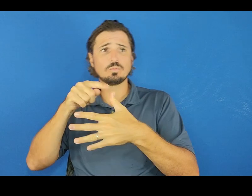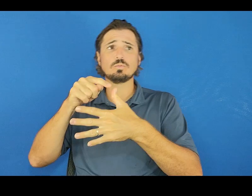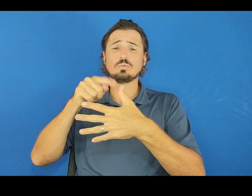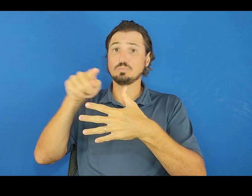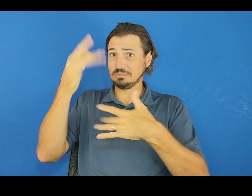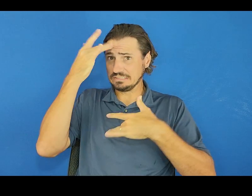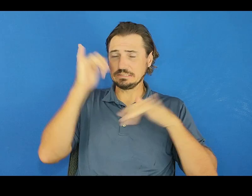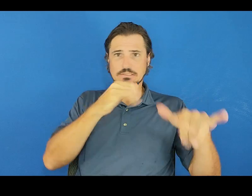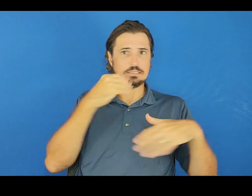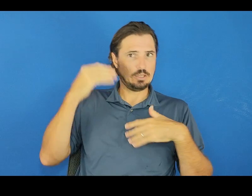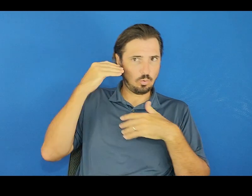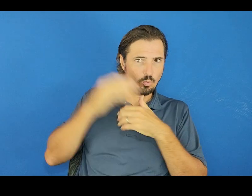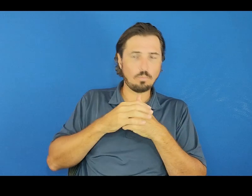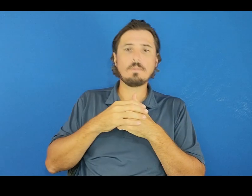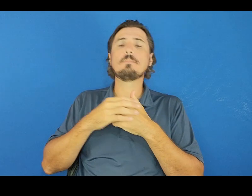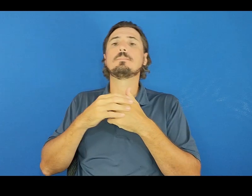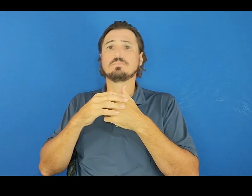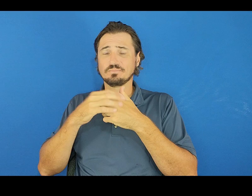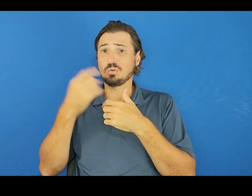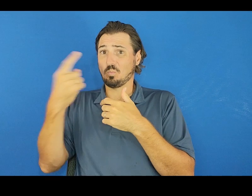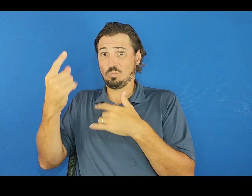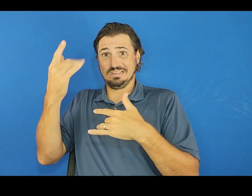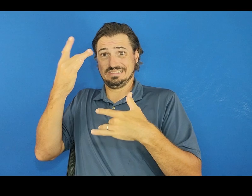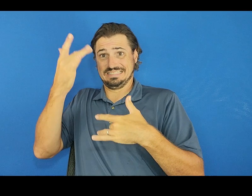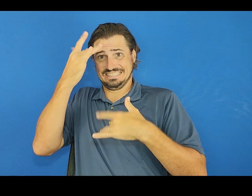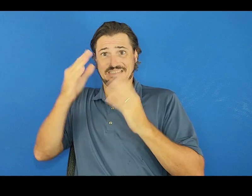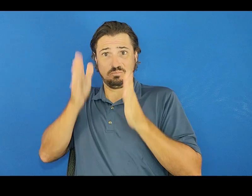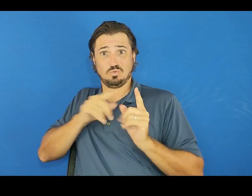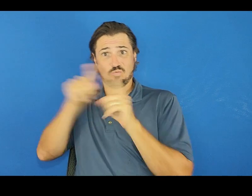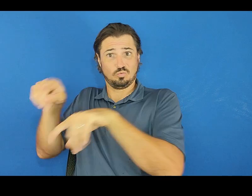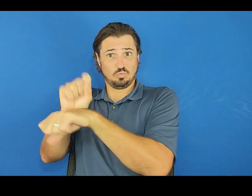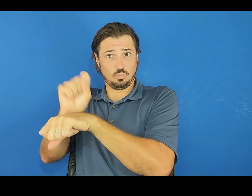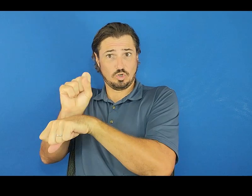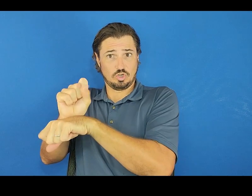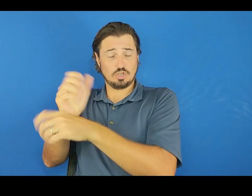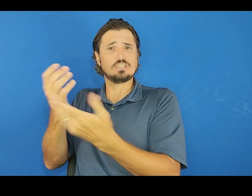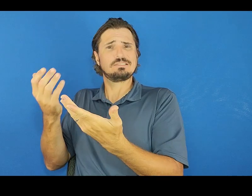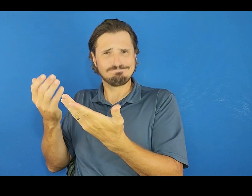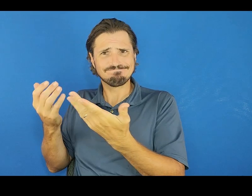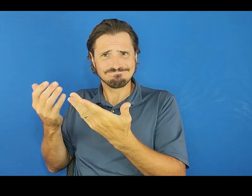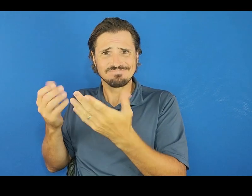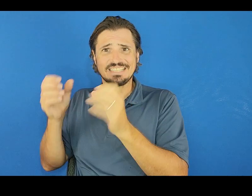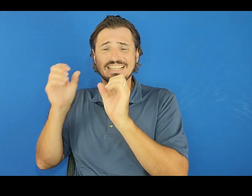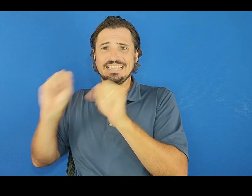If you are sick, stay home. One sick person at school or work can start a cluster